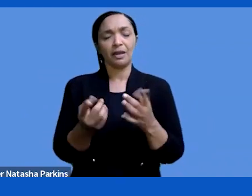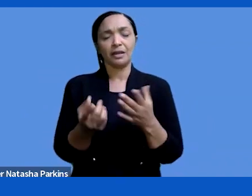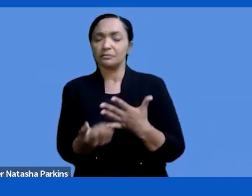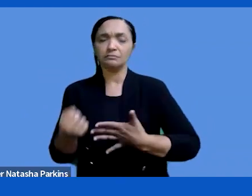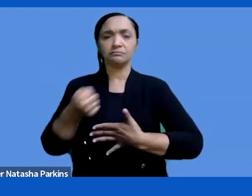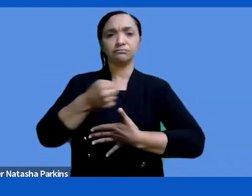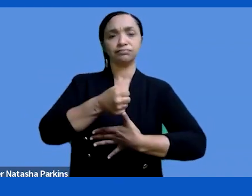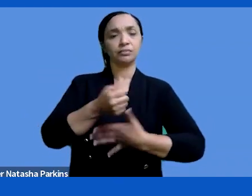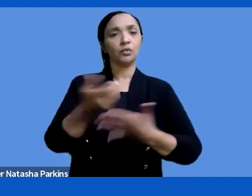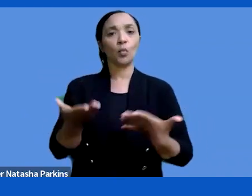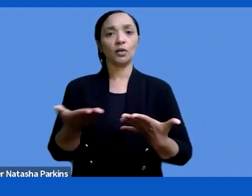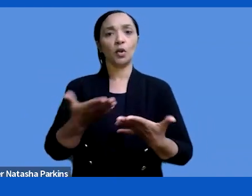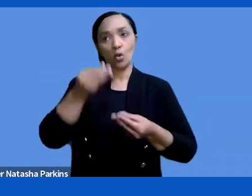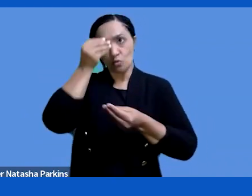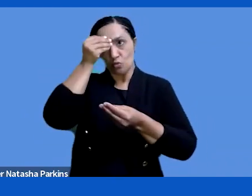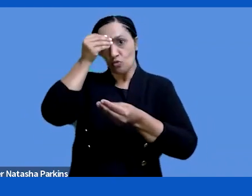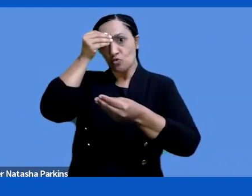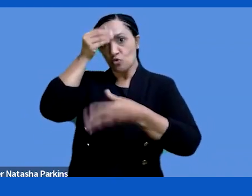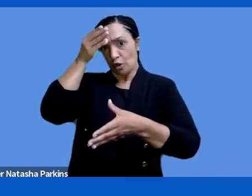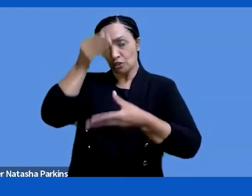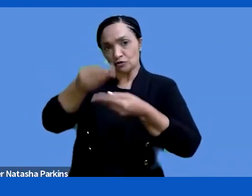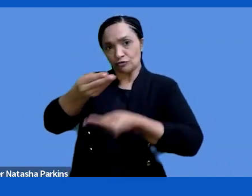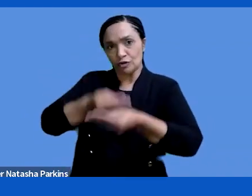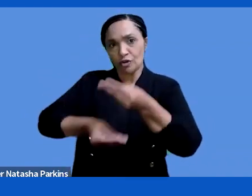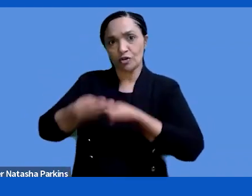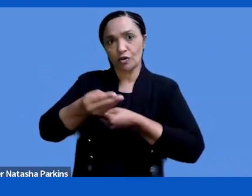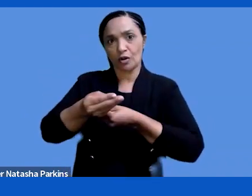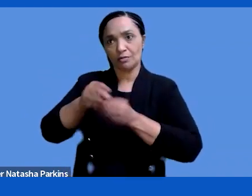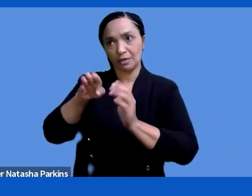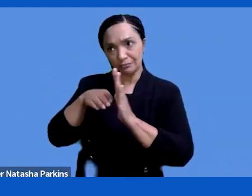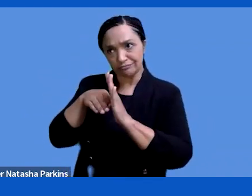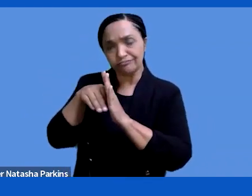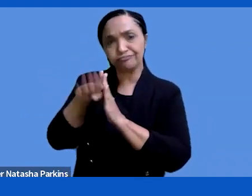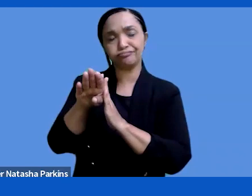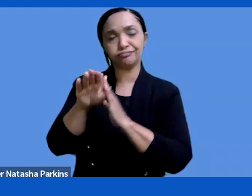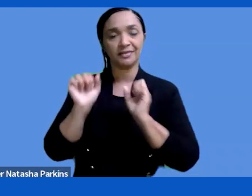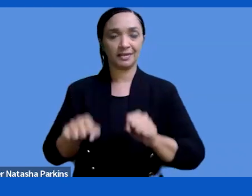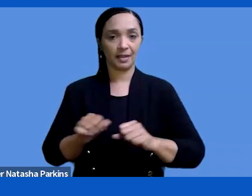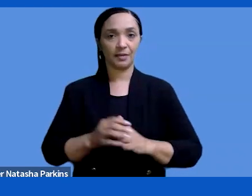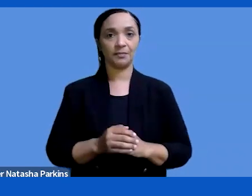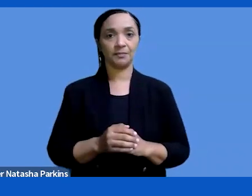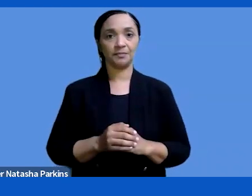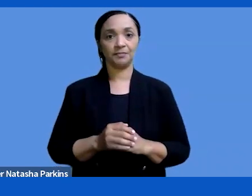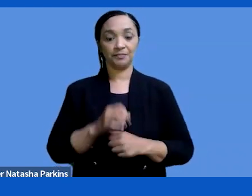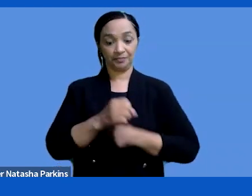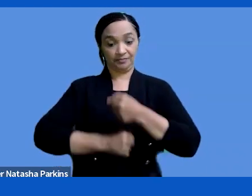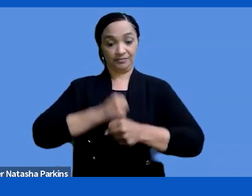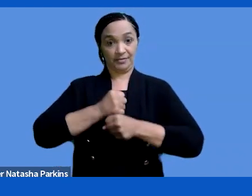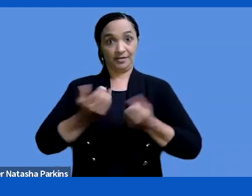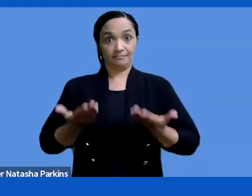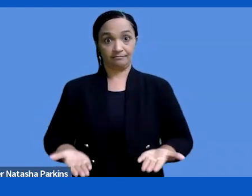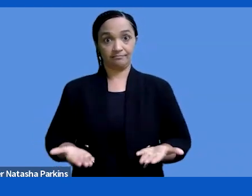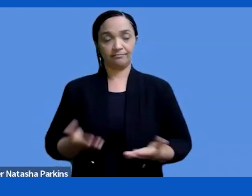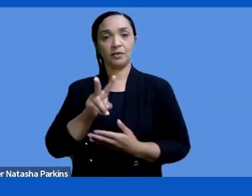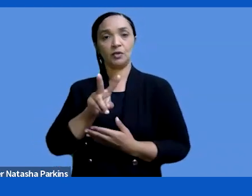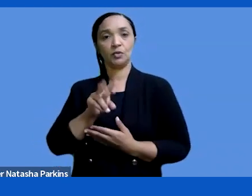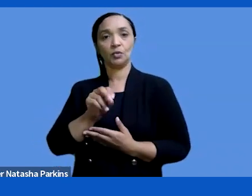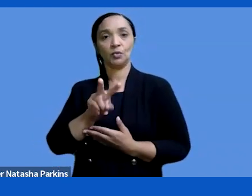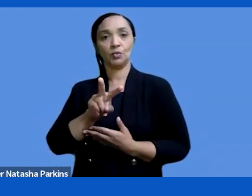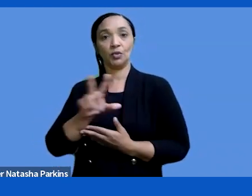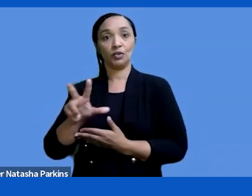economy, and economic growth in Europe. This year, we celebrate markedly also a 30th anniversary of